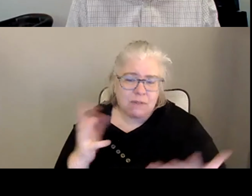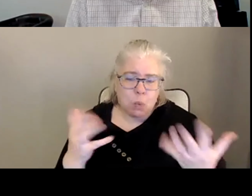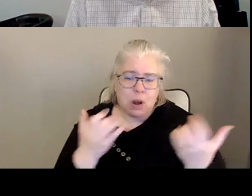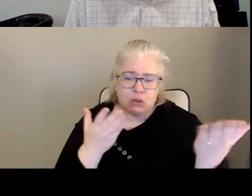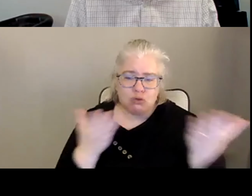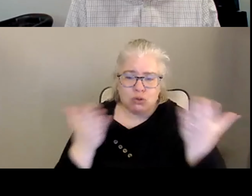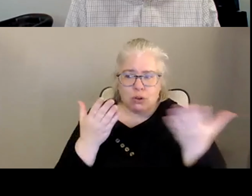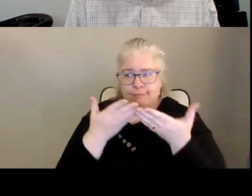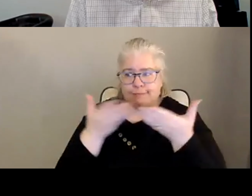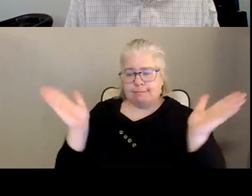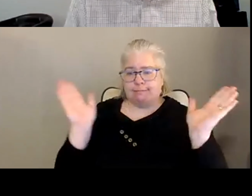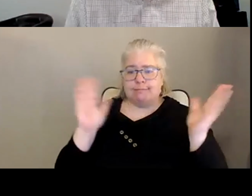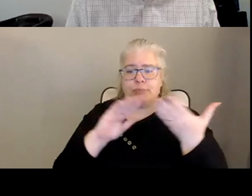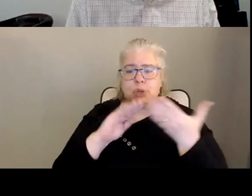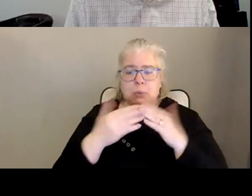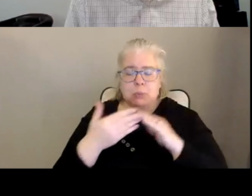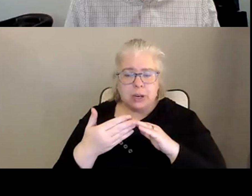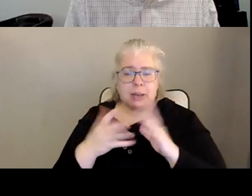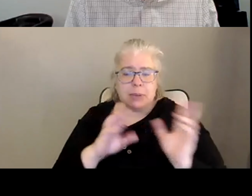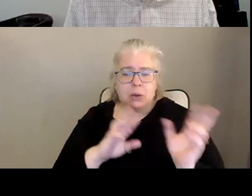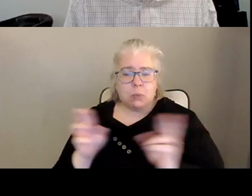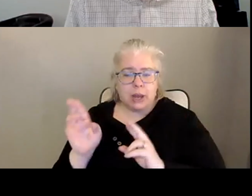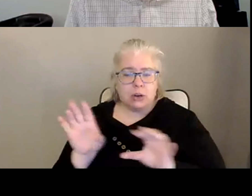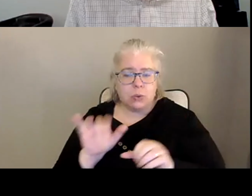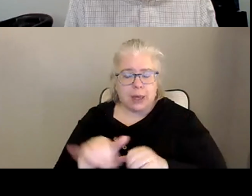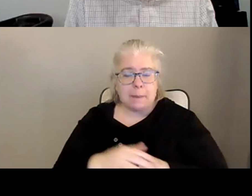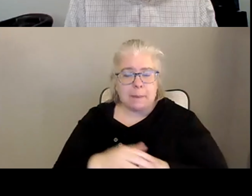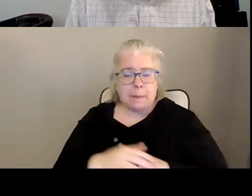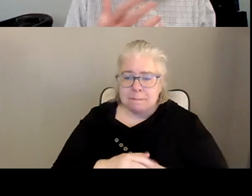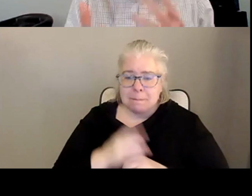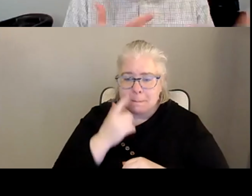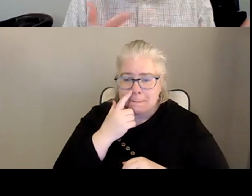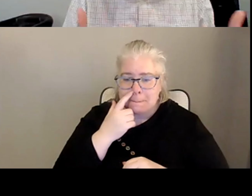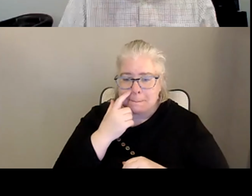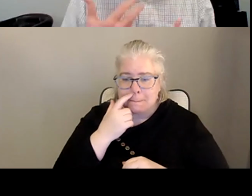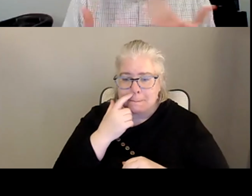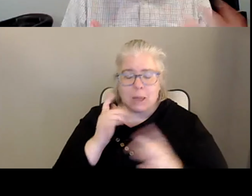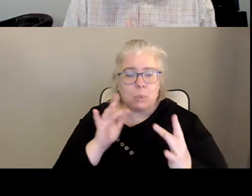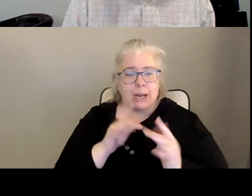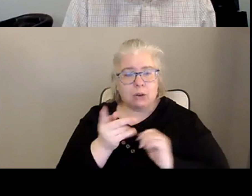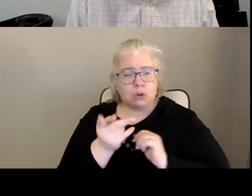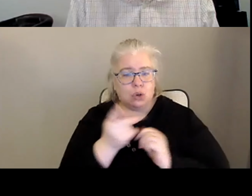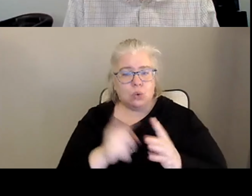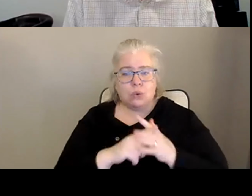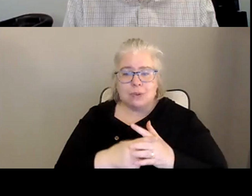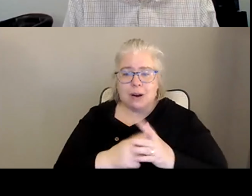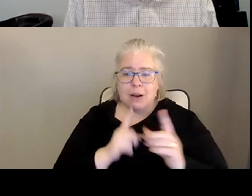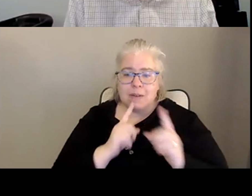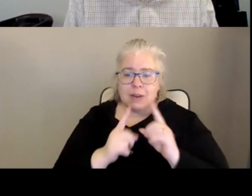in their community and be ready to do that. And that they would reach out to one of you to start the conversation. That you're going to meet where they are,